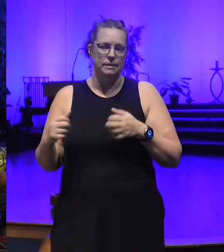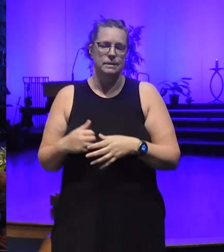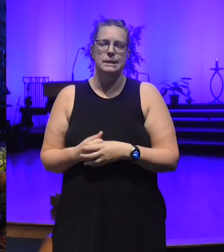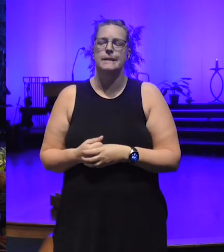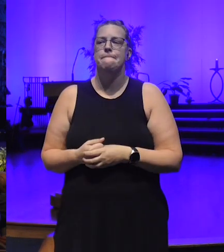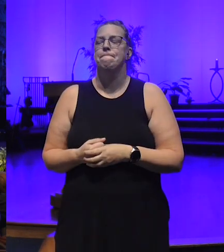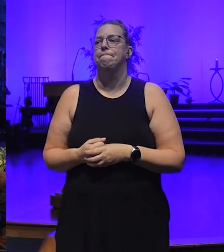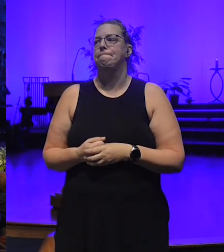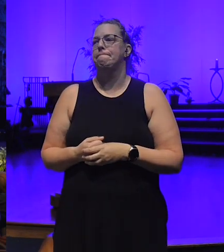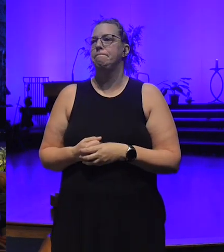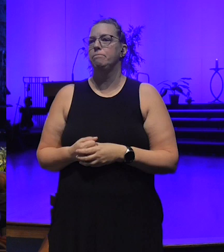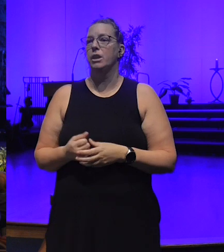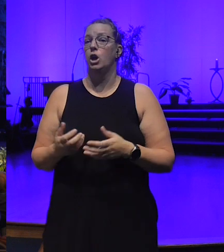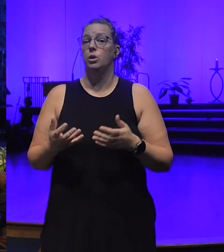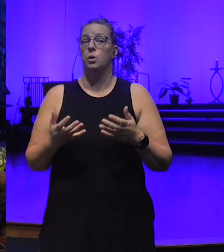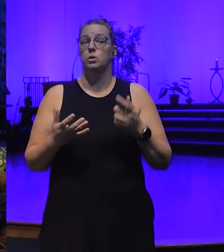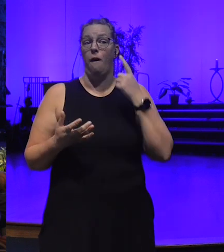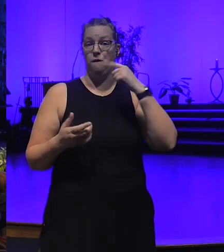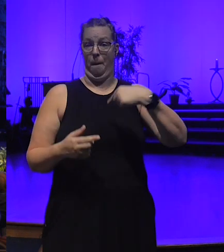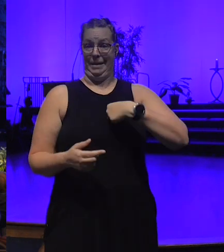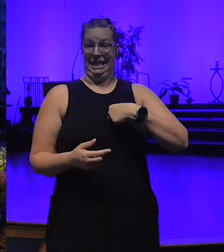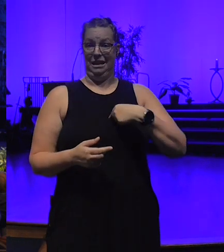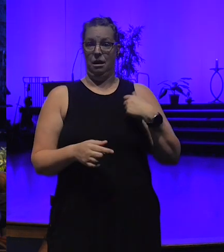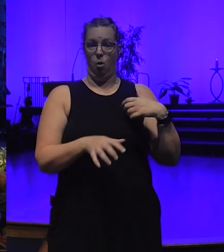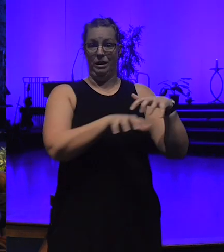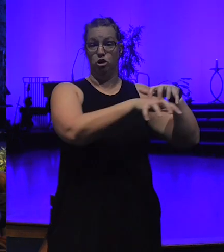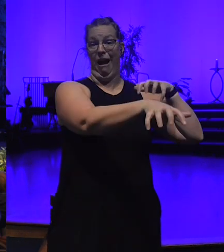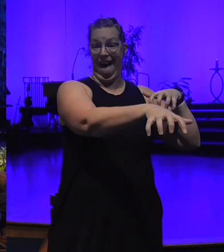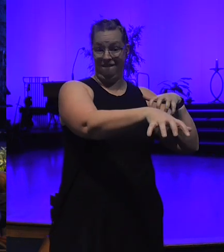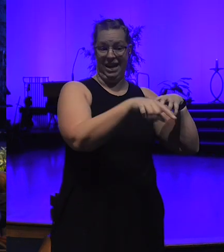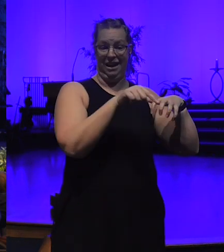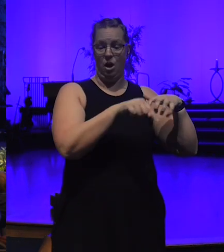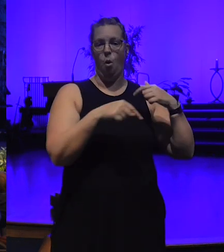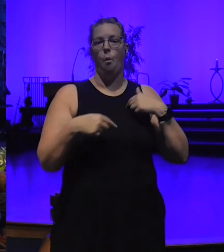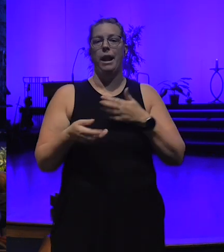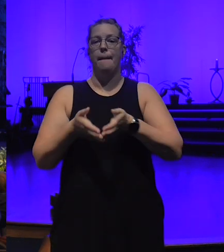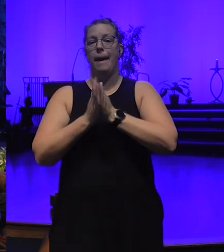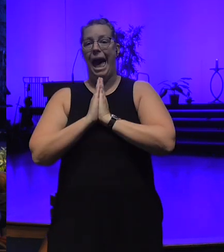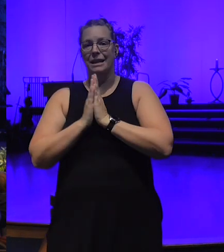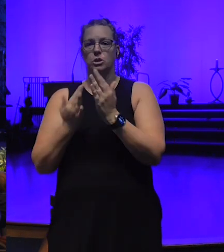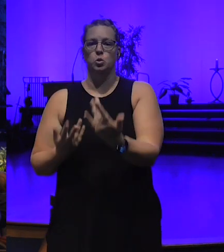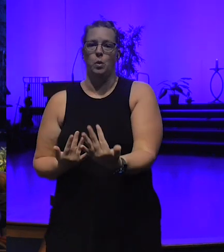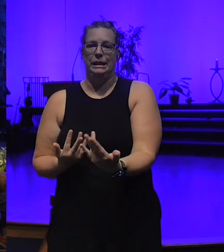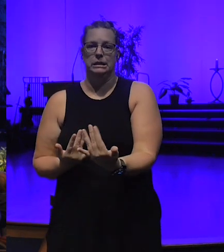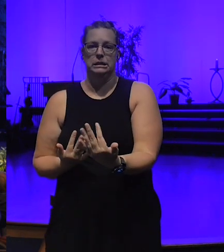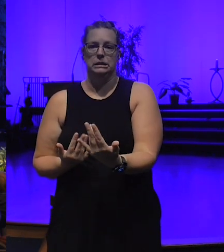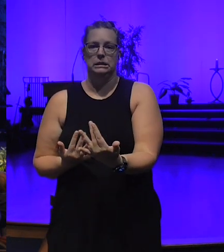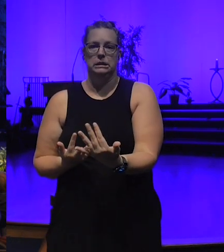thing that causes traffic for me is whenever I'm asked to wait even a minute for anything it starts